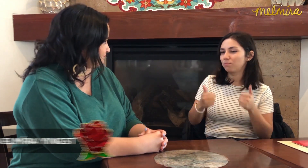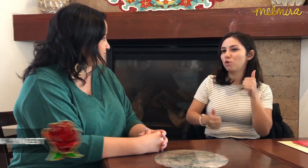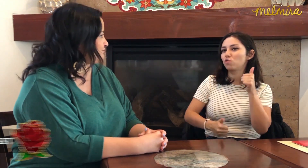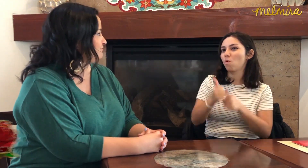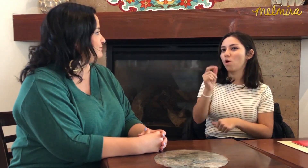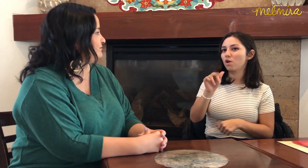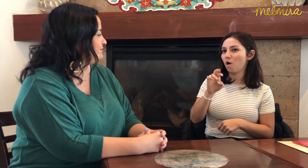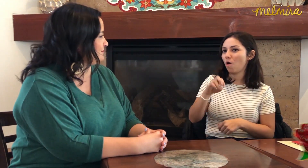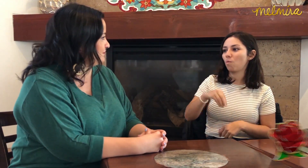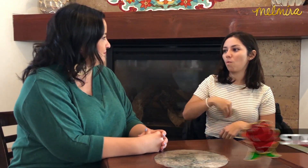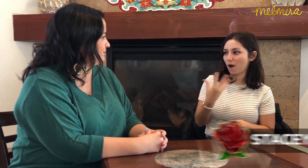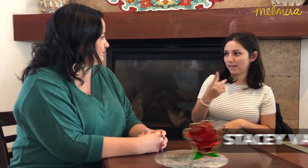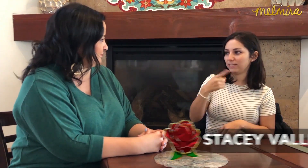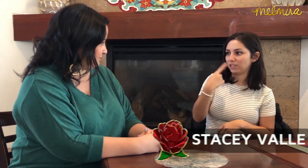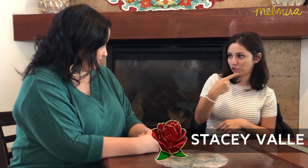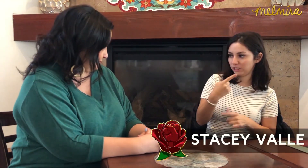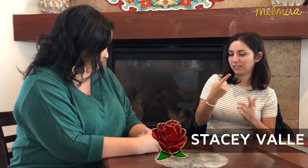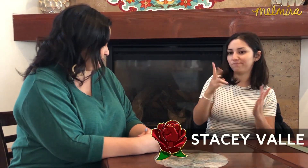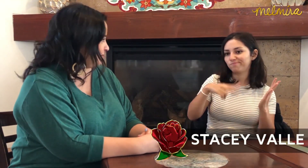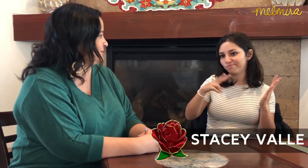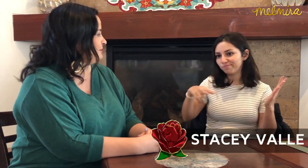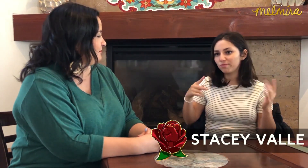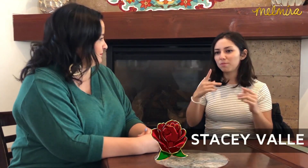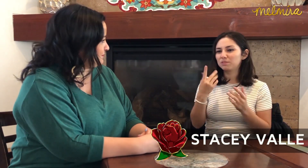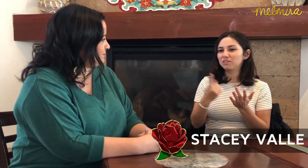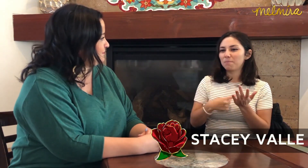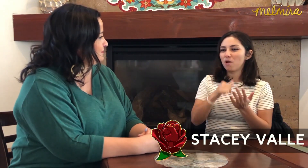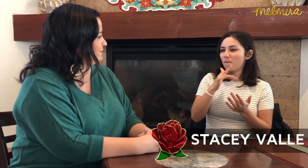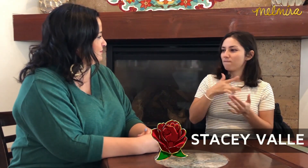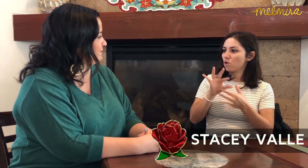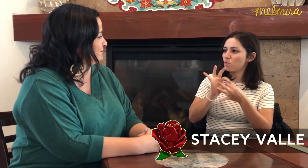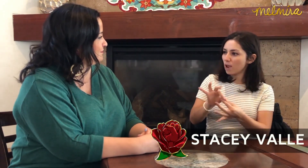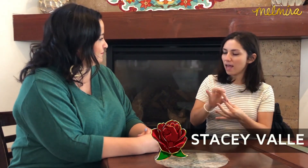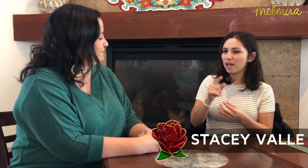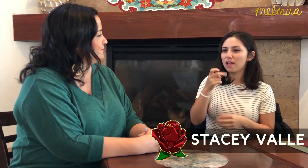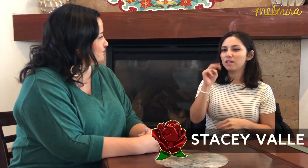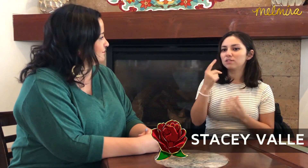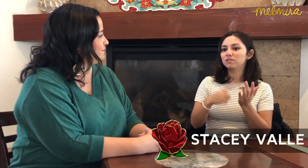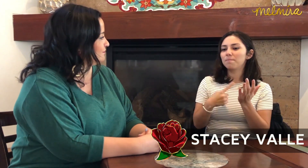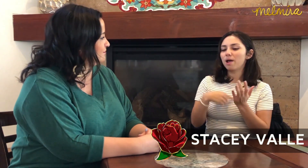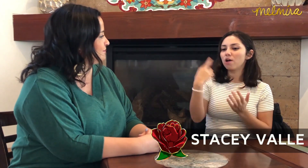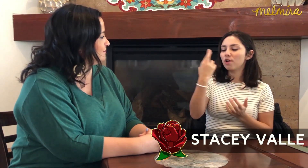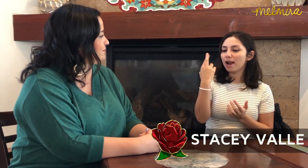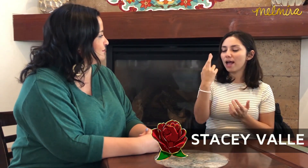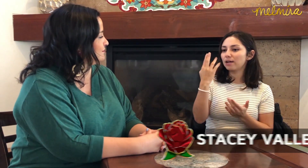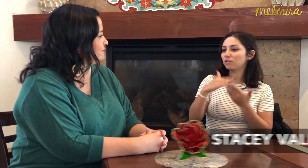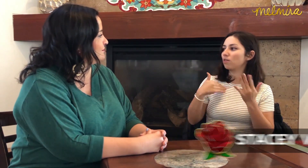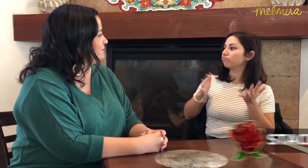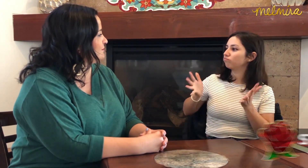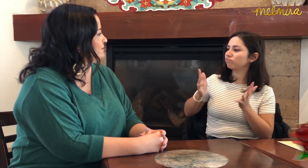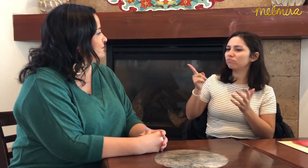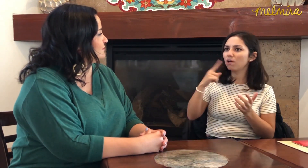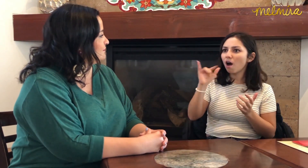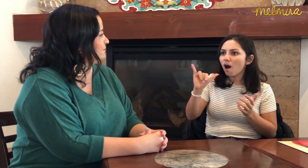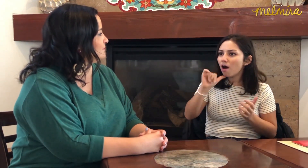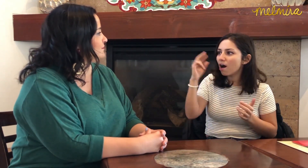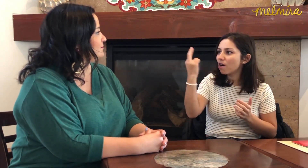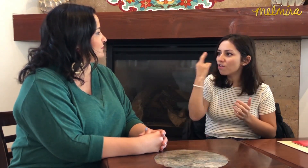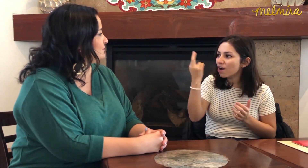they were by hearing people - most of them white and hearing. Sometimes I couldn't relate to them. Later on I realized while chatting with people,